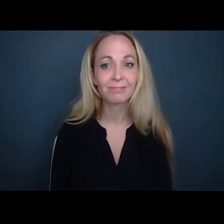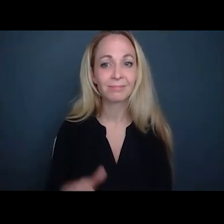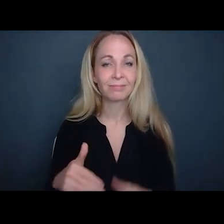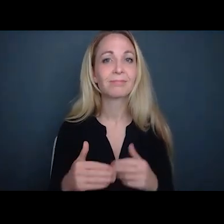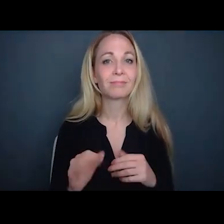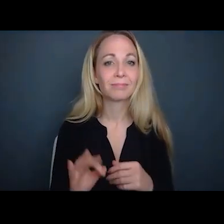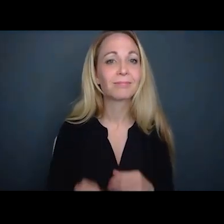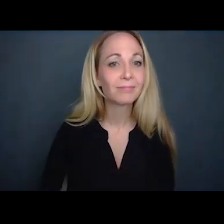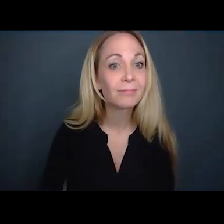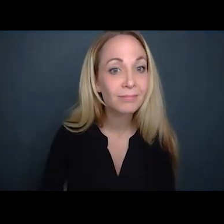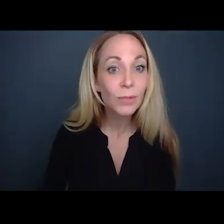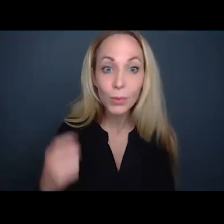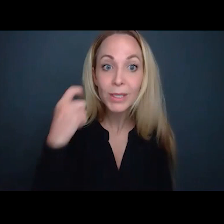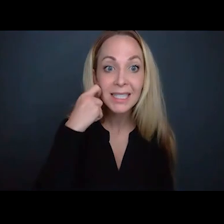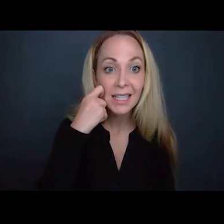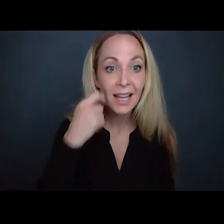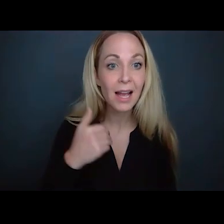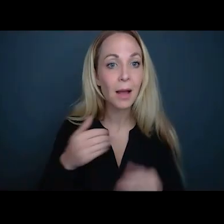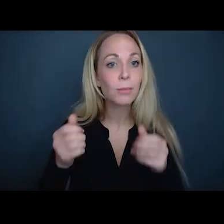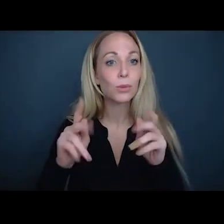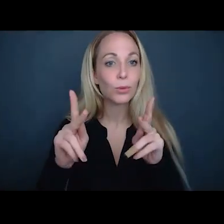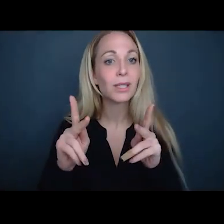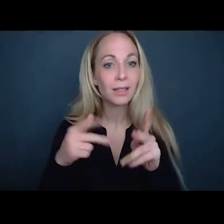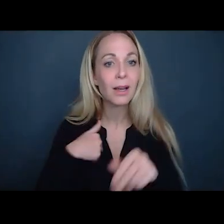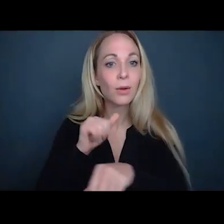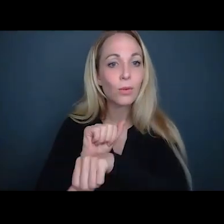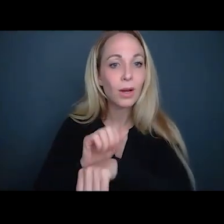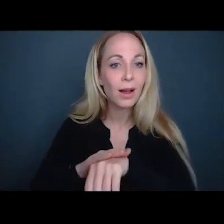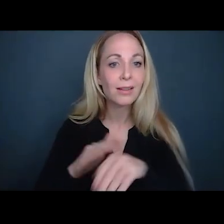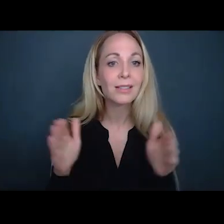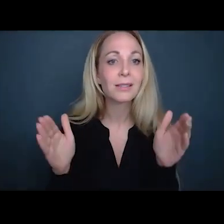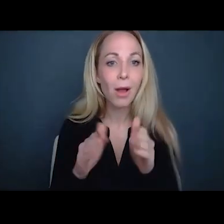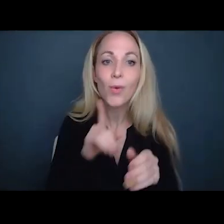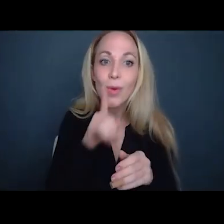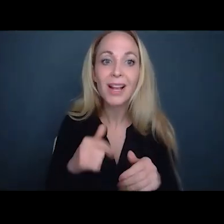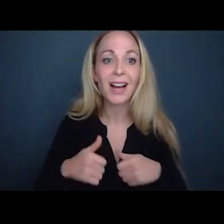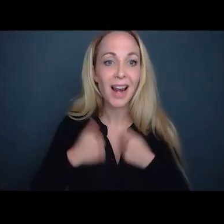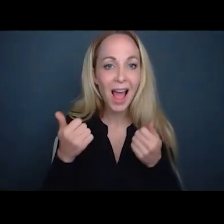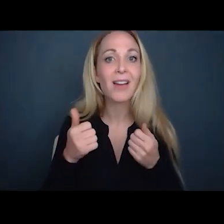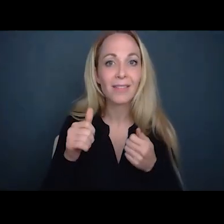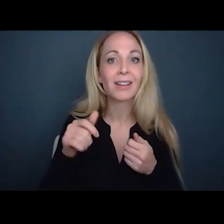Recently, I had the opportunity to work on a small, real-life DeafScape project [audio